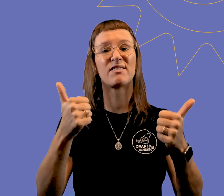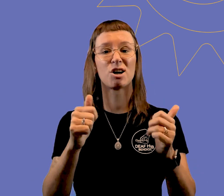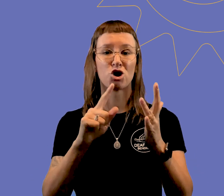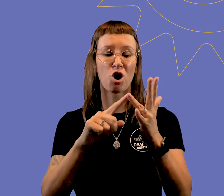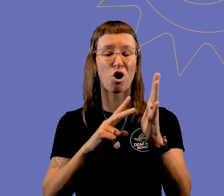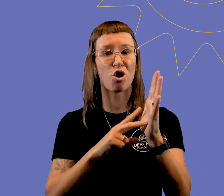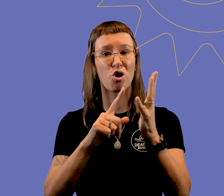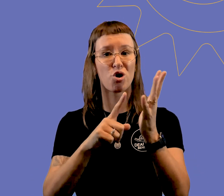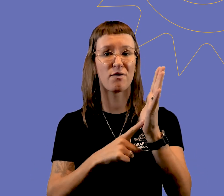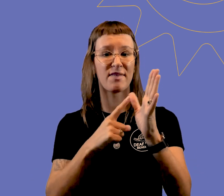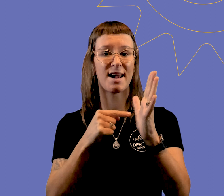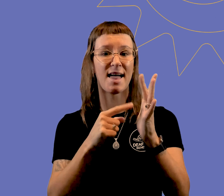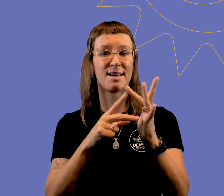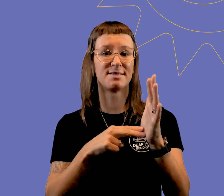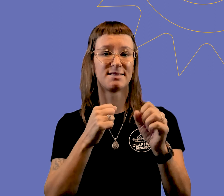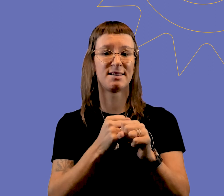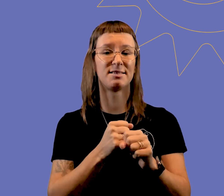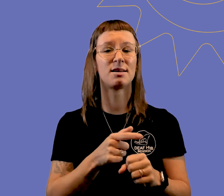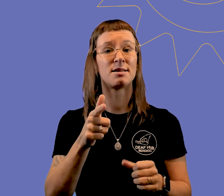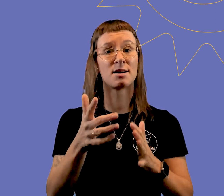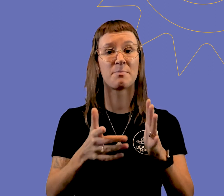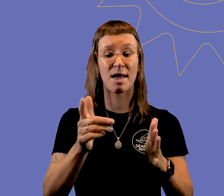The reduction in our eggs and the hormone changes eventually cause